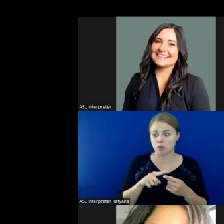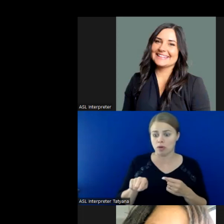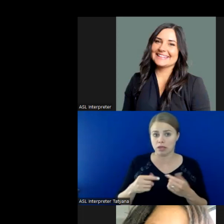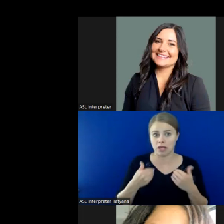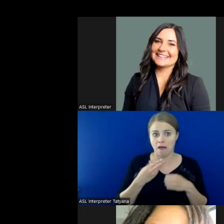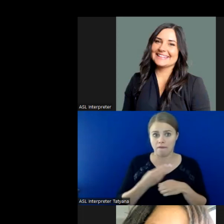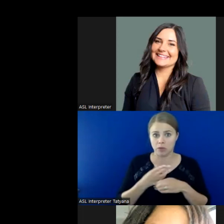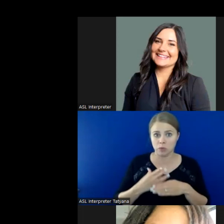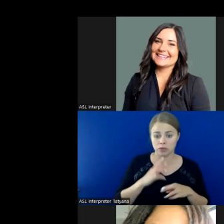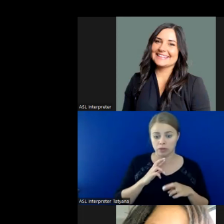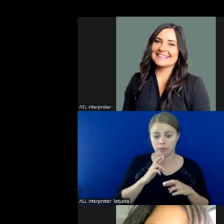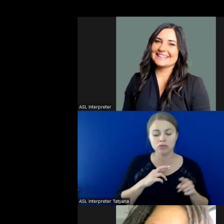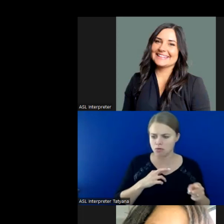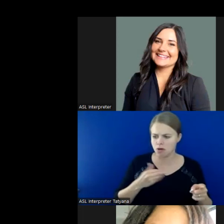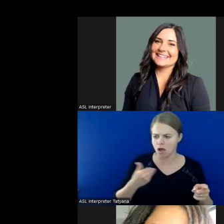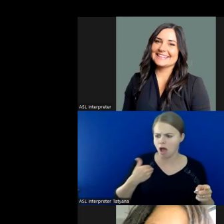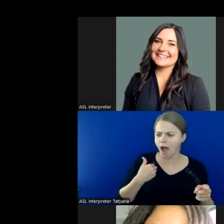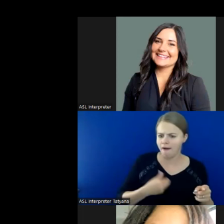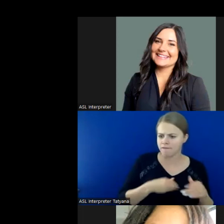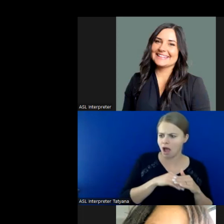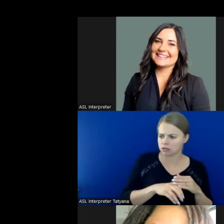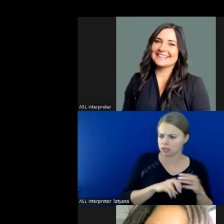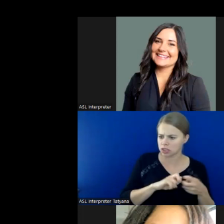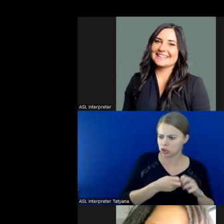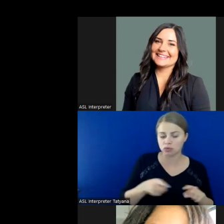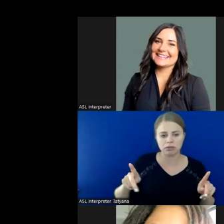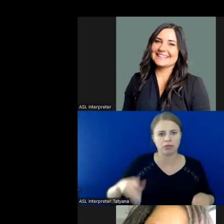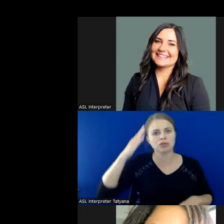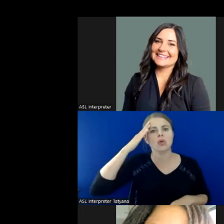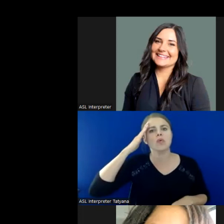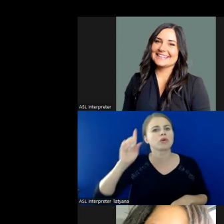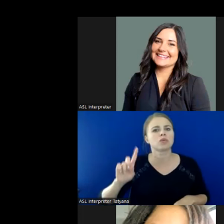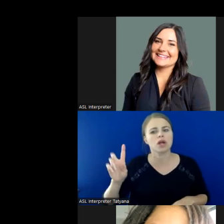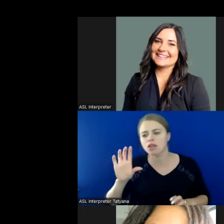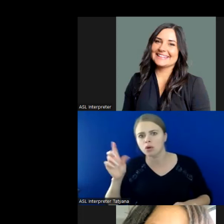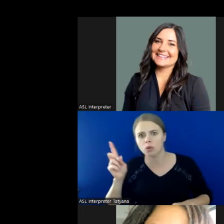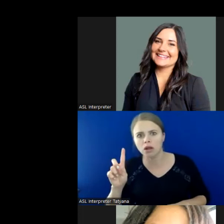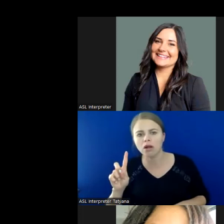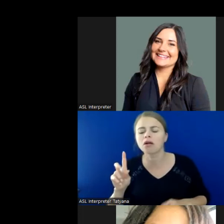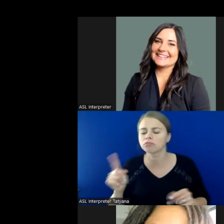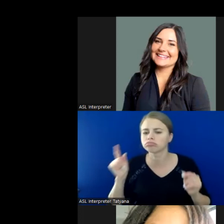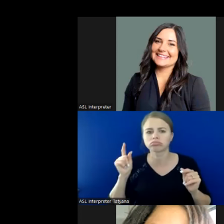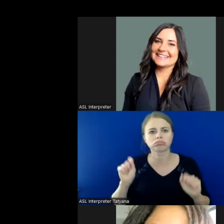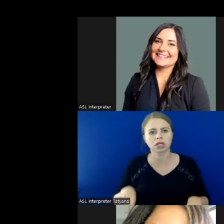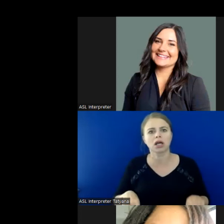"I've got this access issue" that person knows where to go look. And they can immediately, oh, there's this plan.